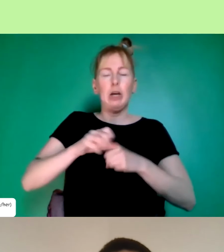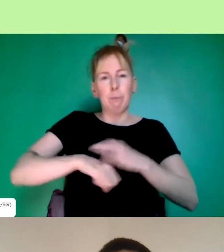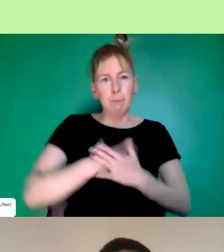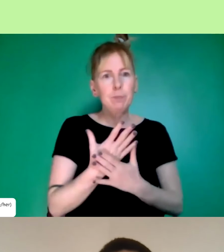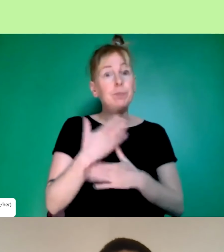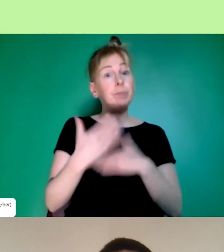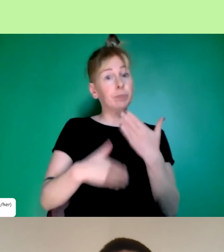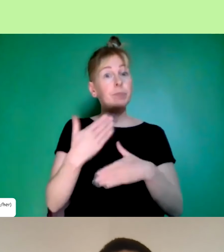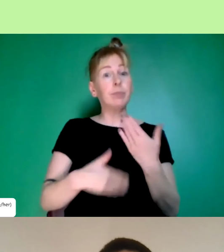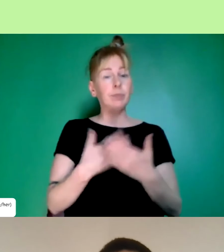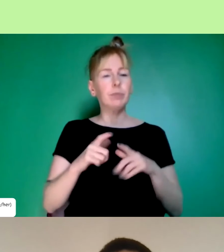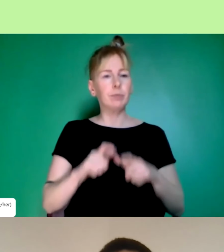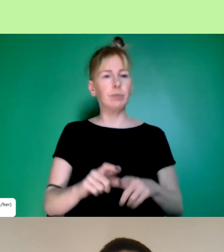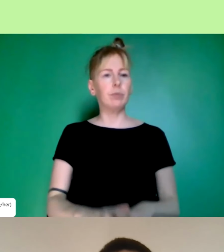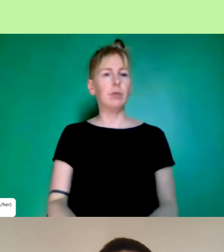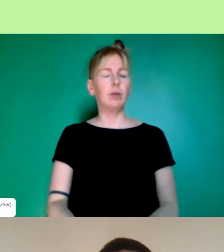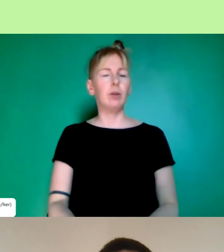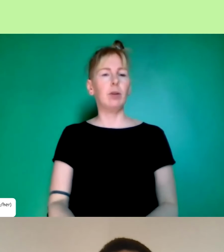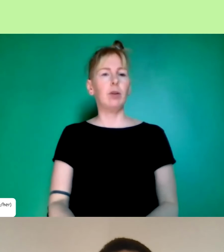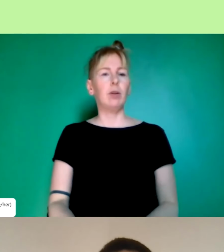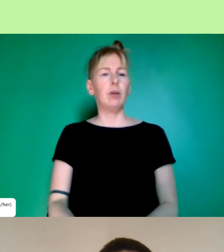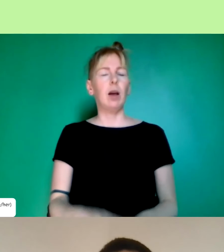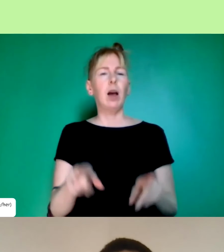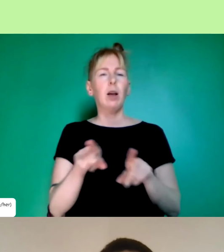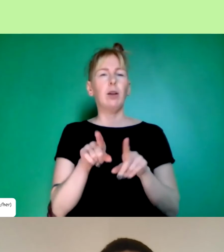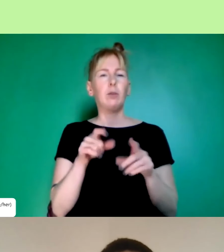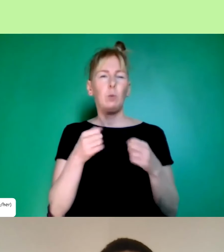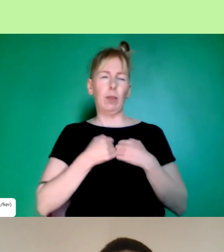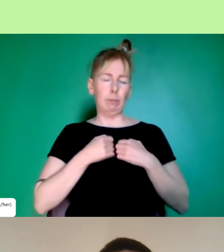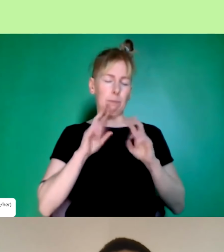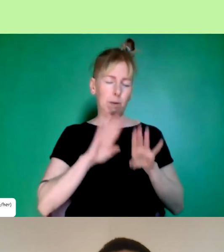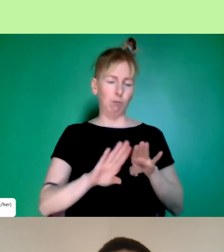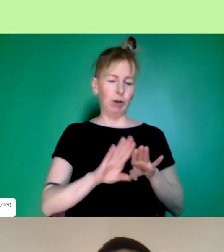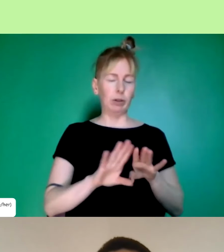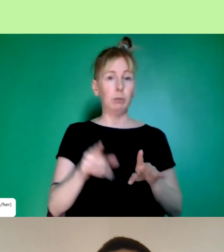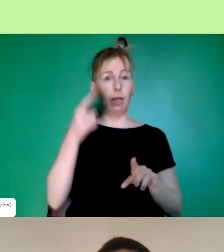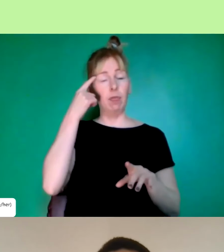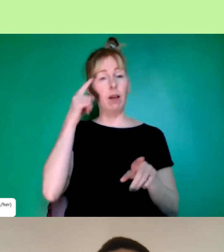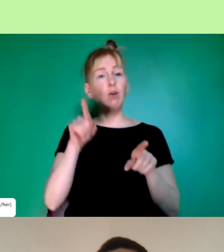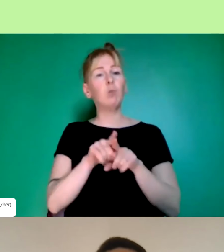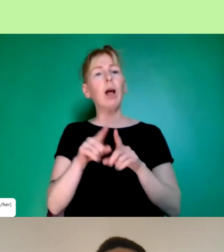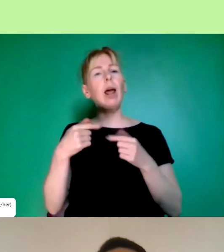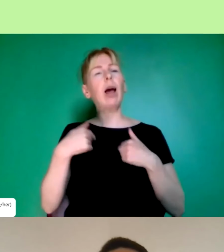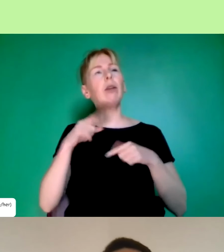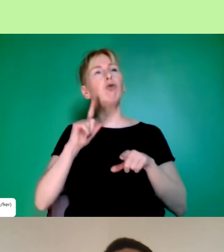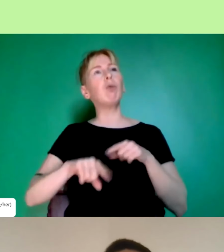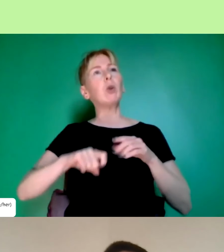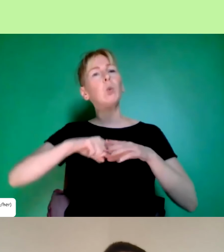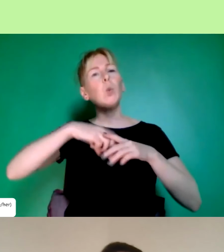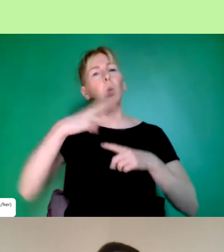like, I think about often in terms of like queering myself, like, how do I queer everything